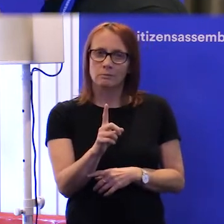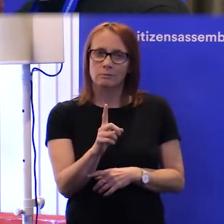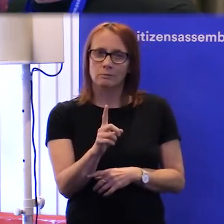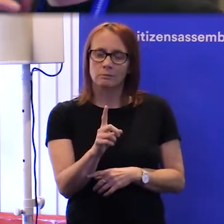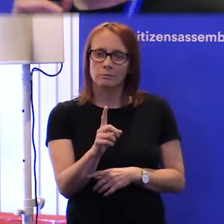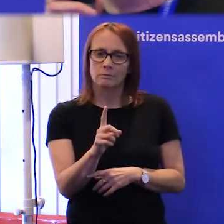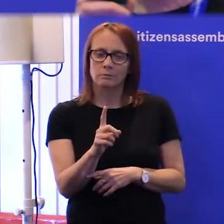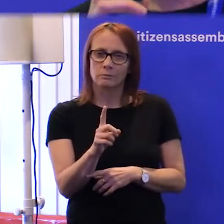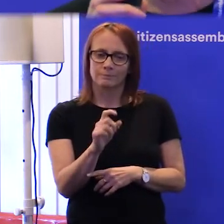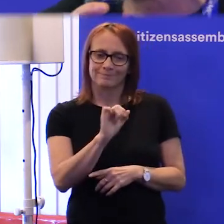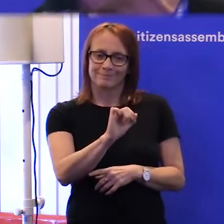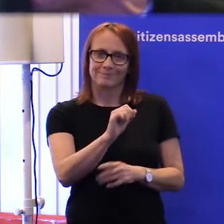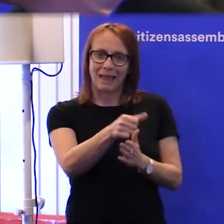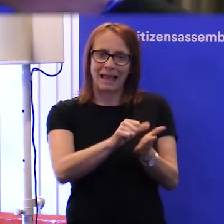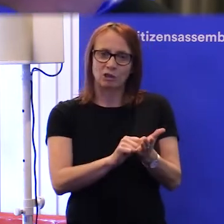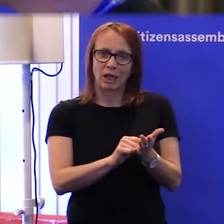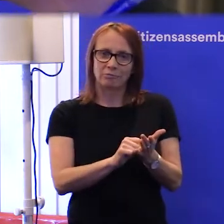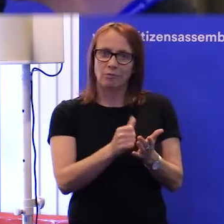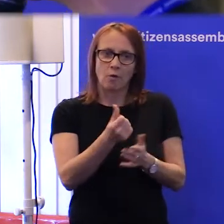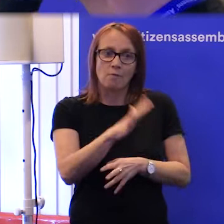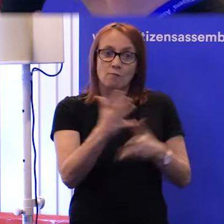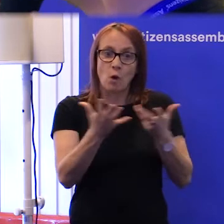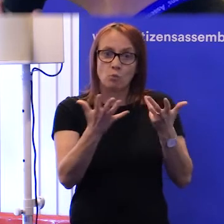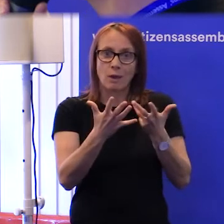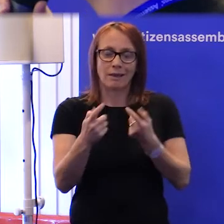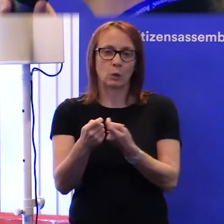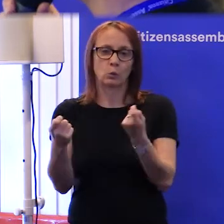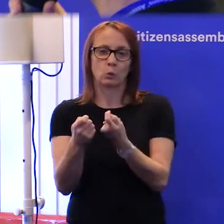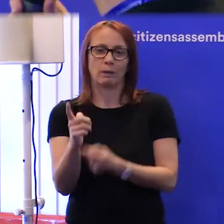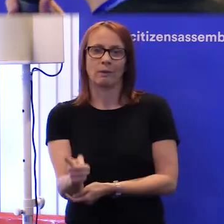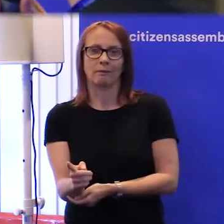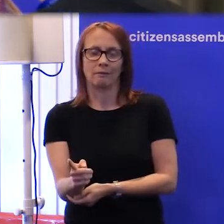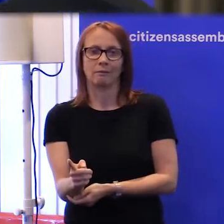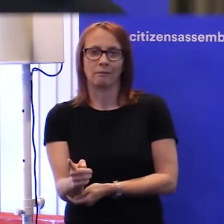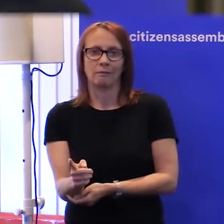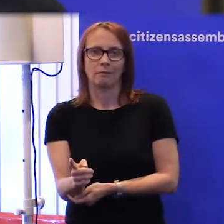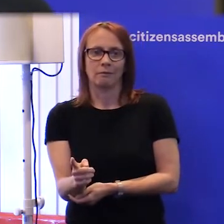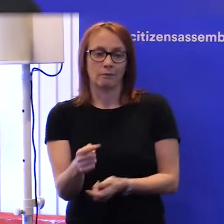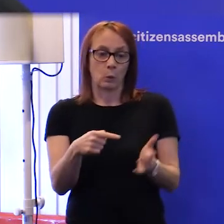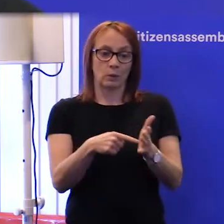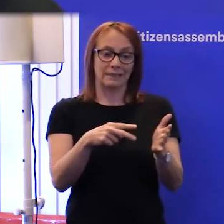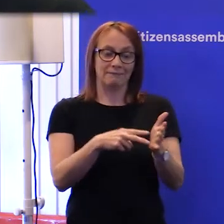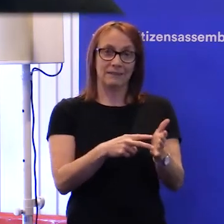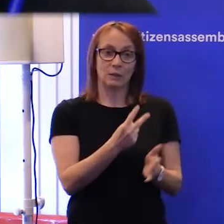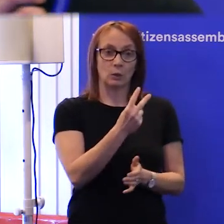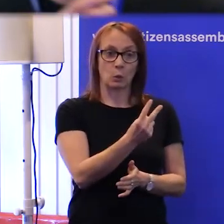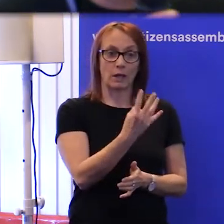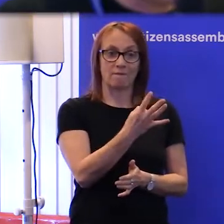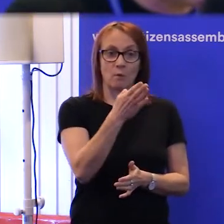agenda from what what happens in the press so TV is 24/7 its ruling news